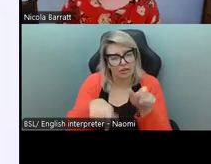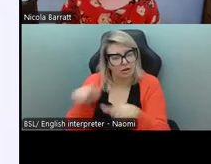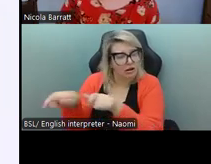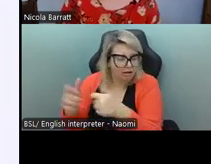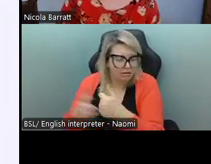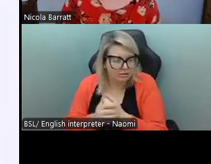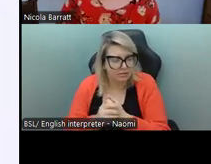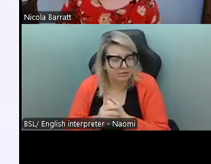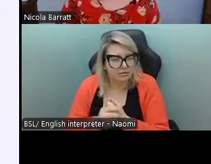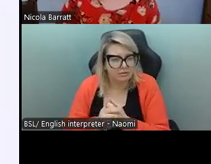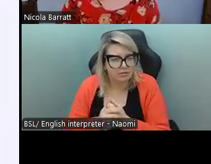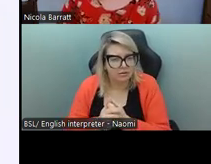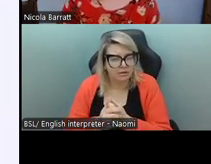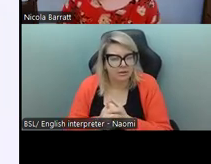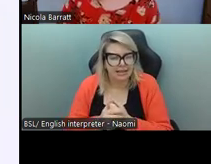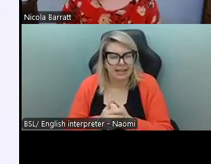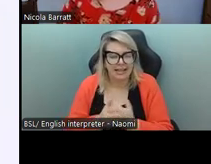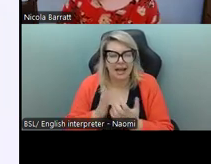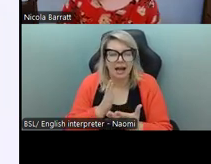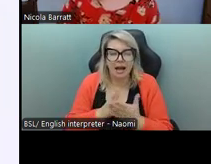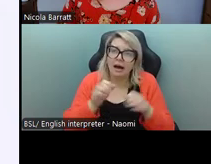It's not that great for talking to just the general public.